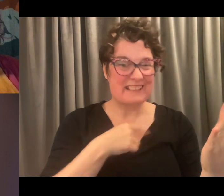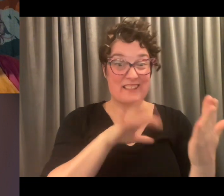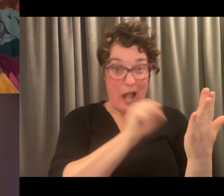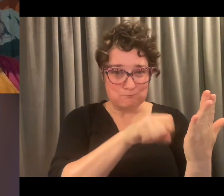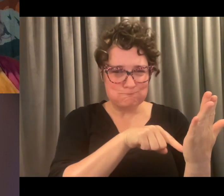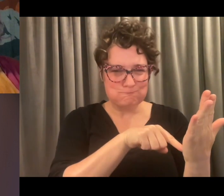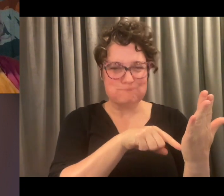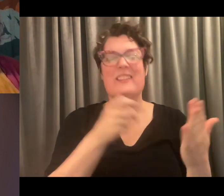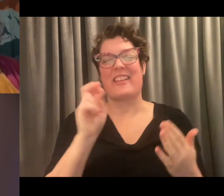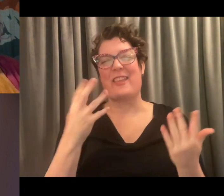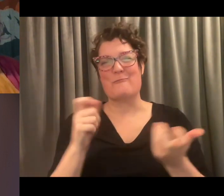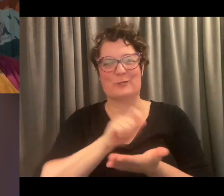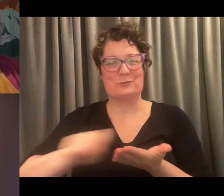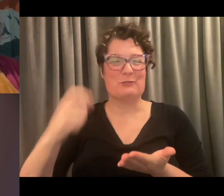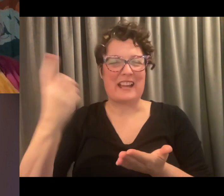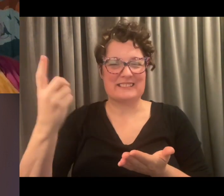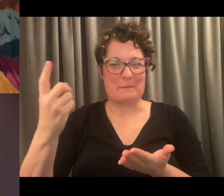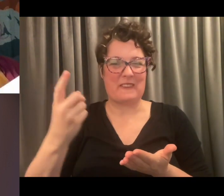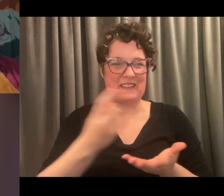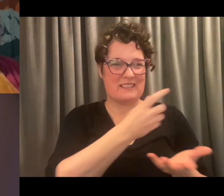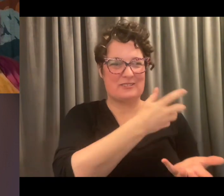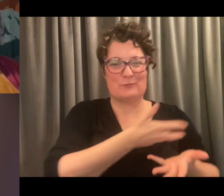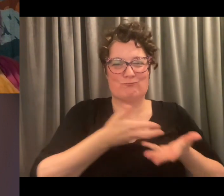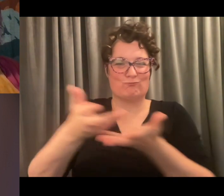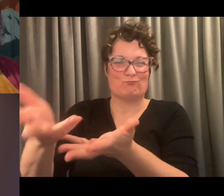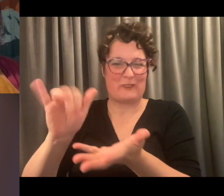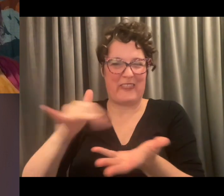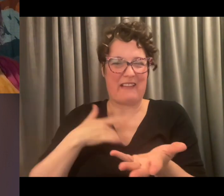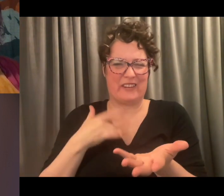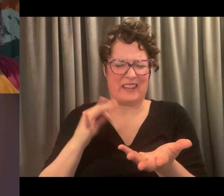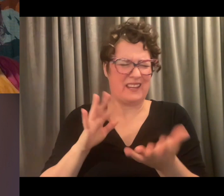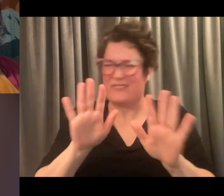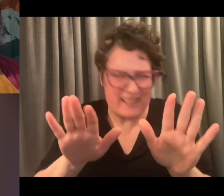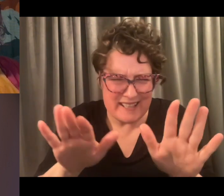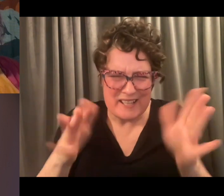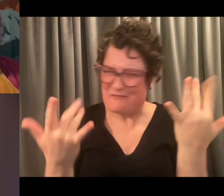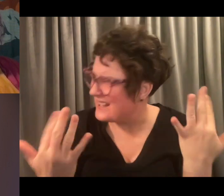got that feeling of "wait, what?" like across to everyone else and to just share the delight I was